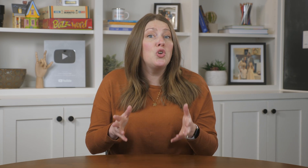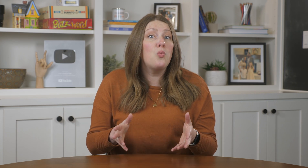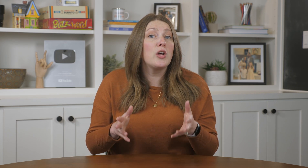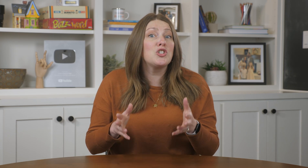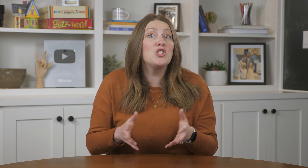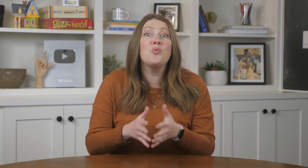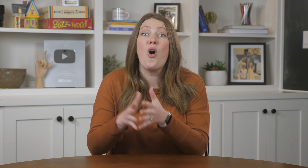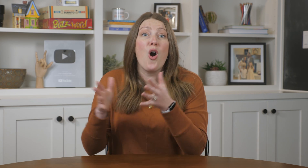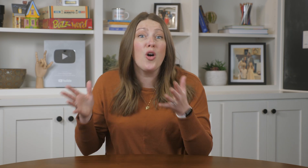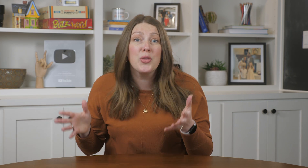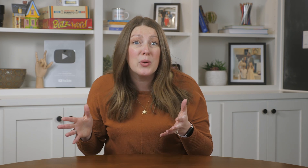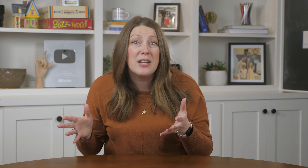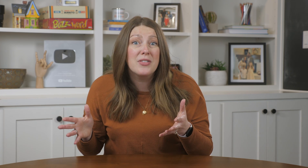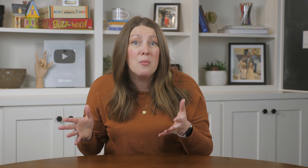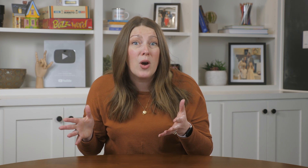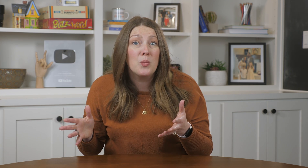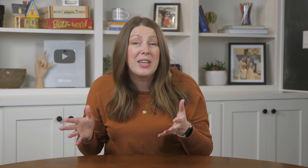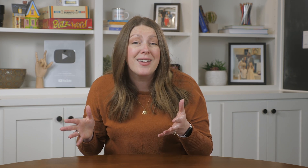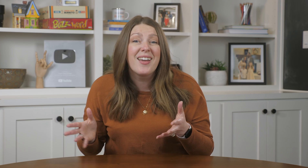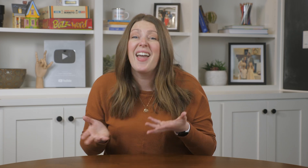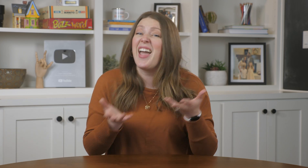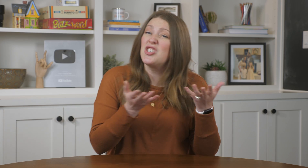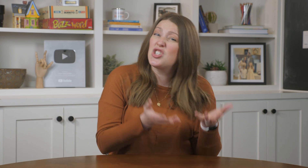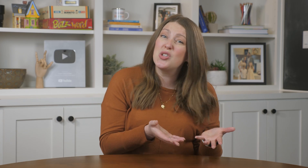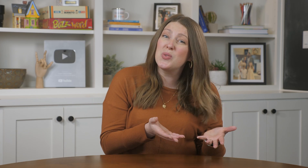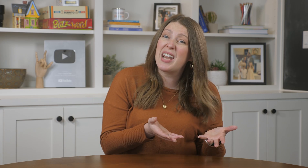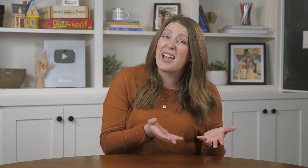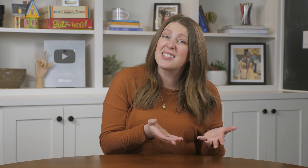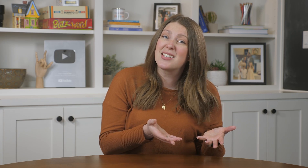who wants to do all three of them one week, and just two the next.